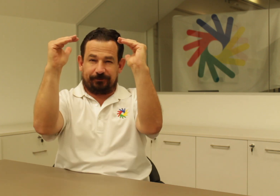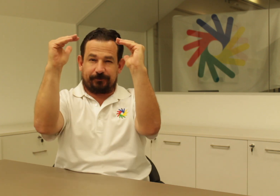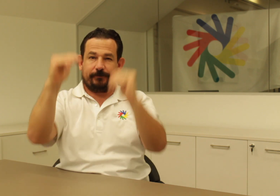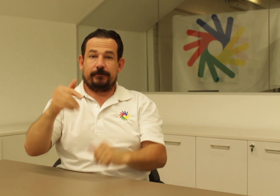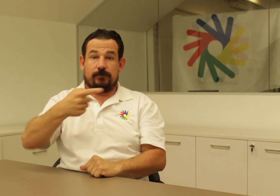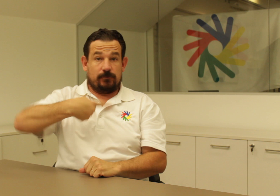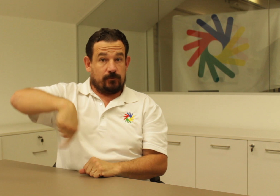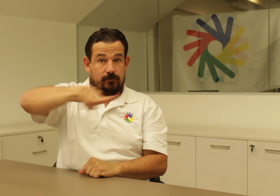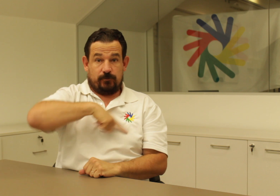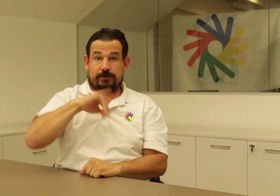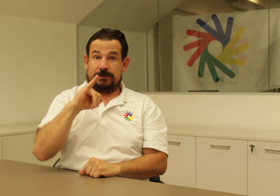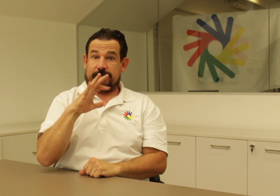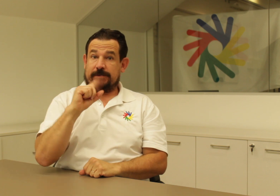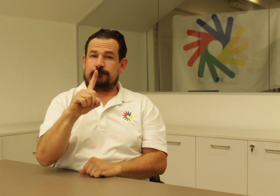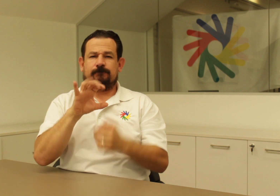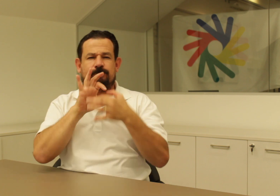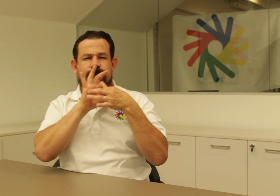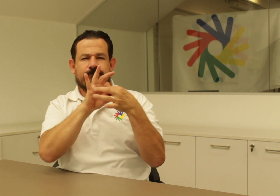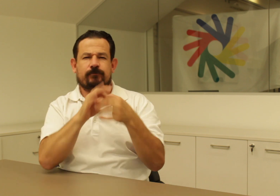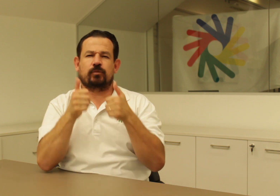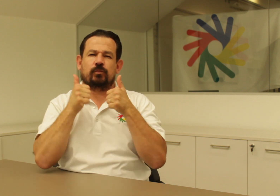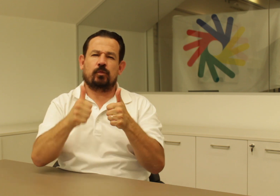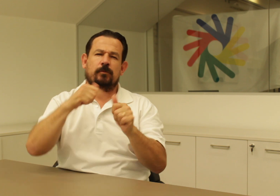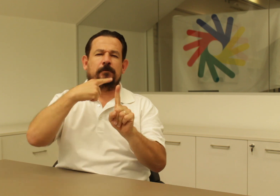and we, ICSD, have good relations with other Sports Federations